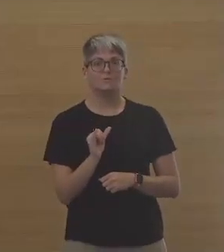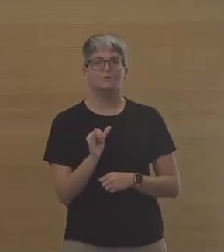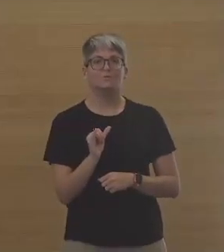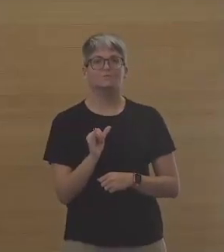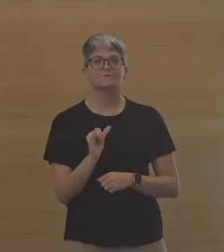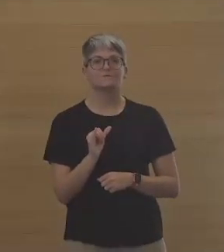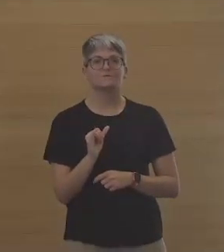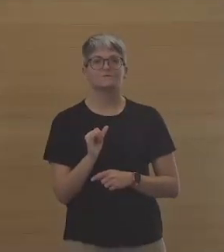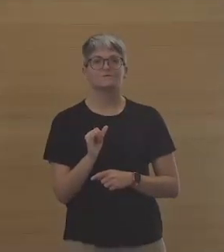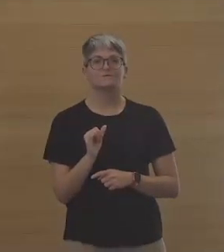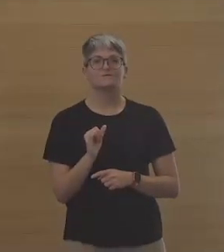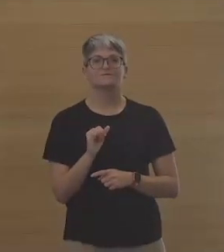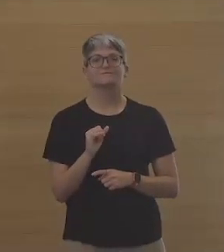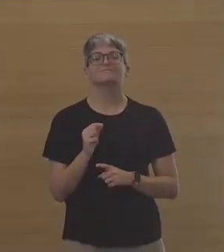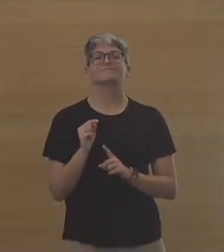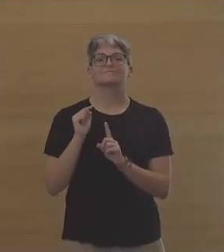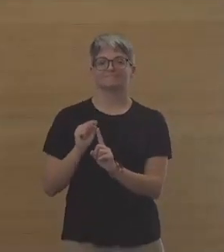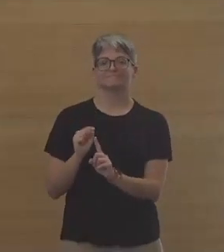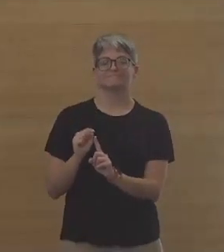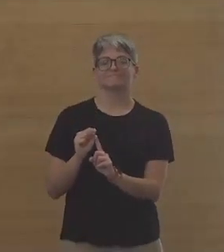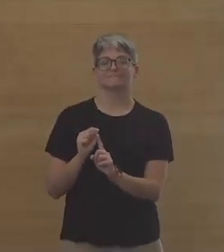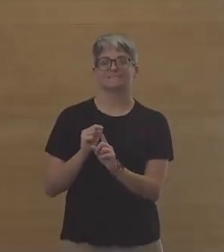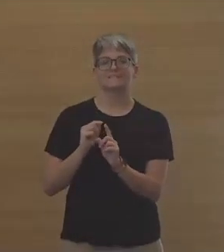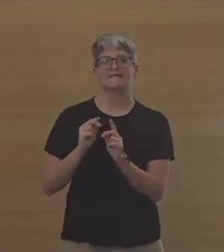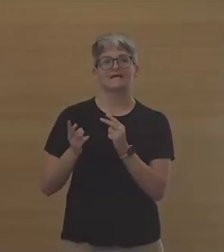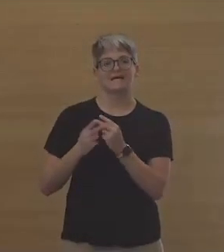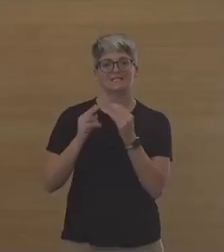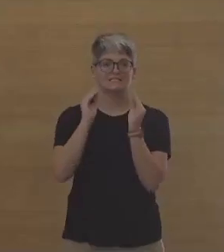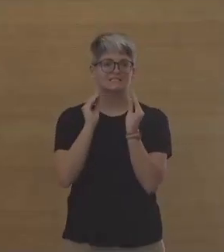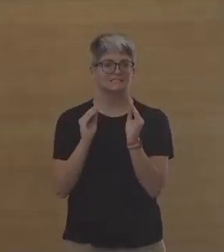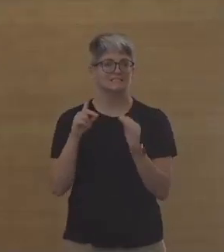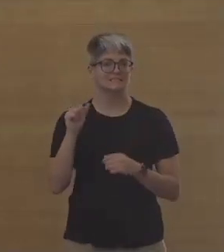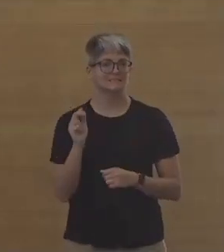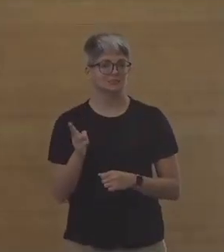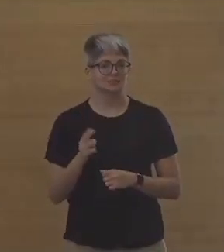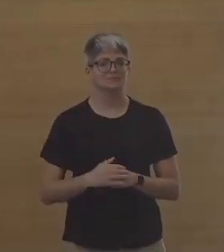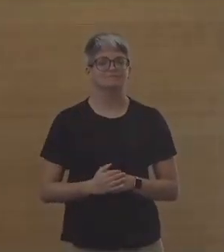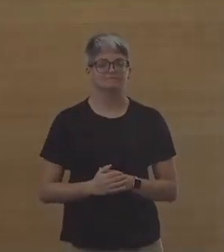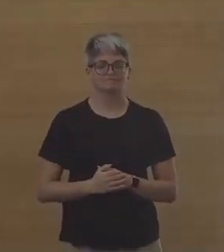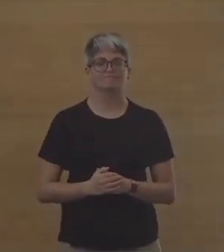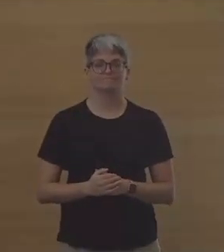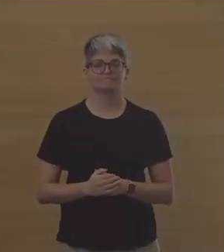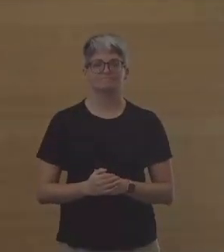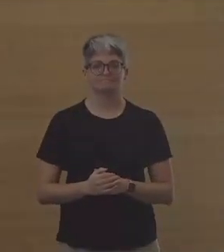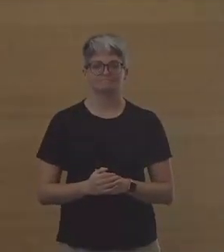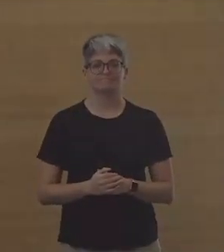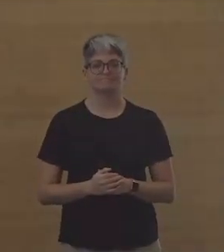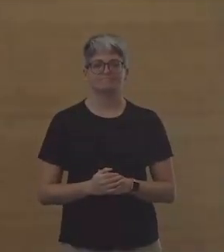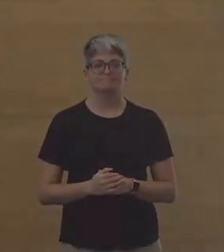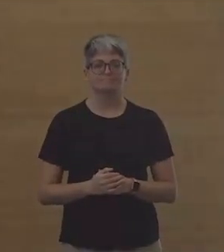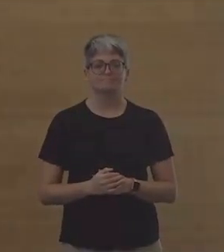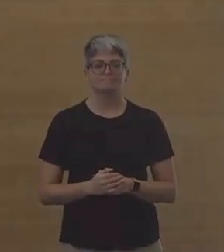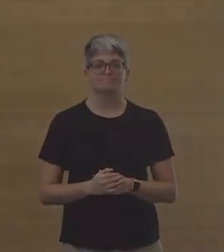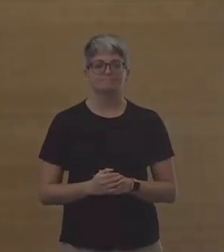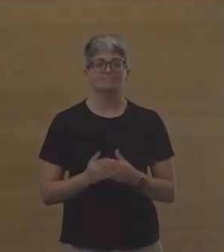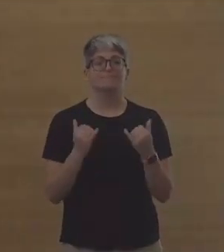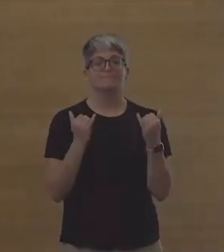#TeachDisabilityHistory. So now we're going to get set up for the game